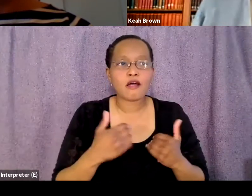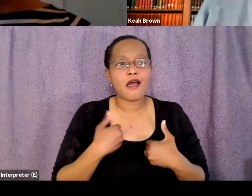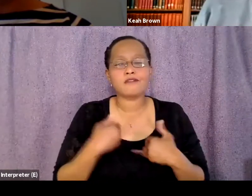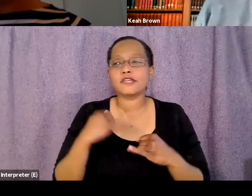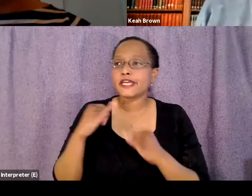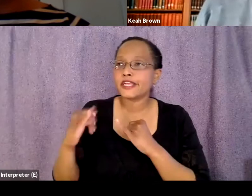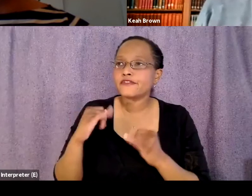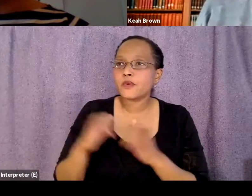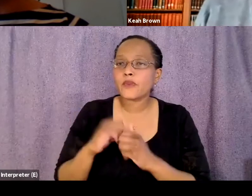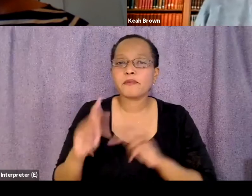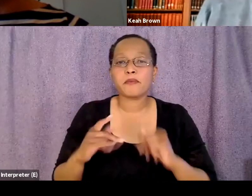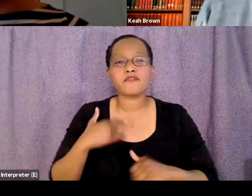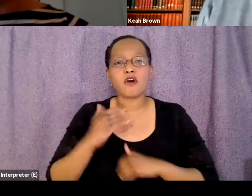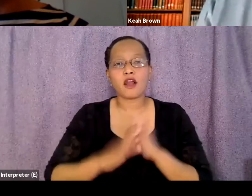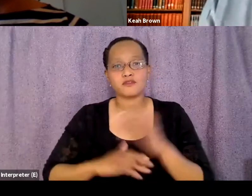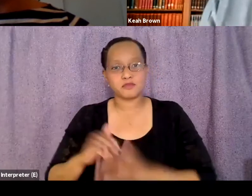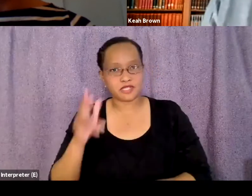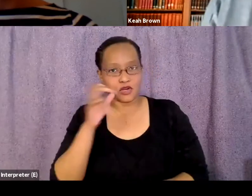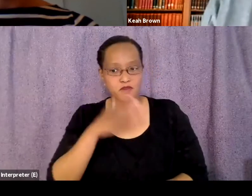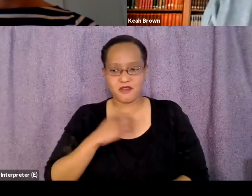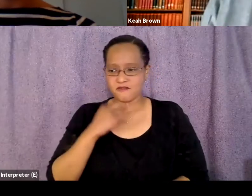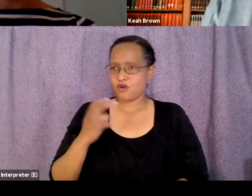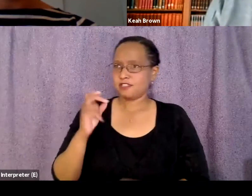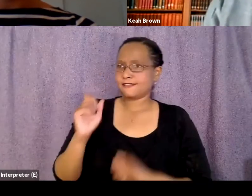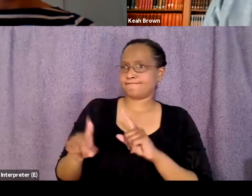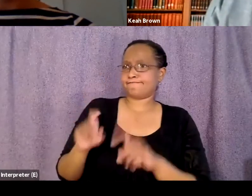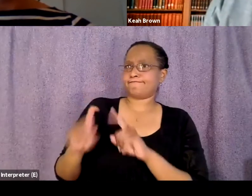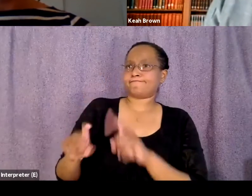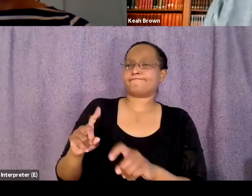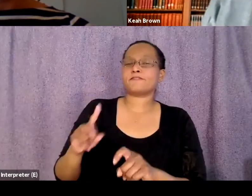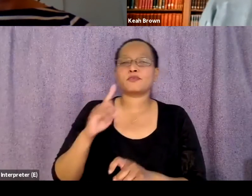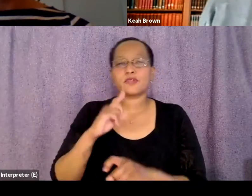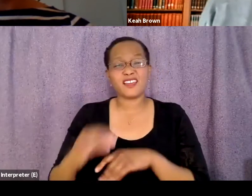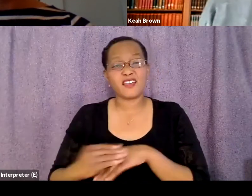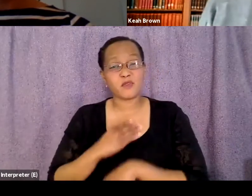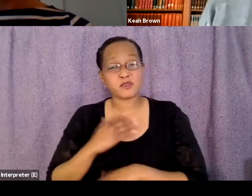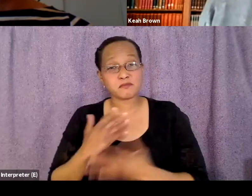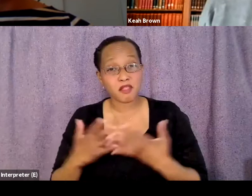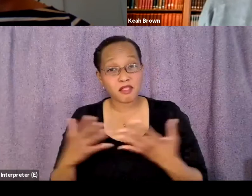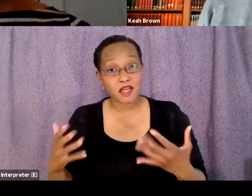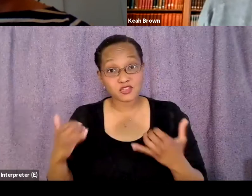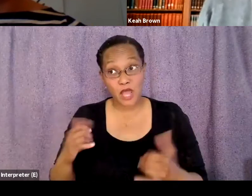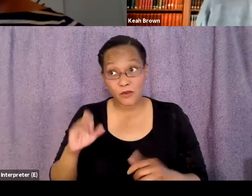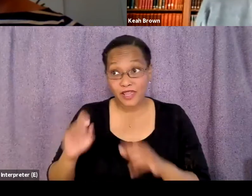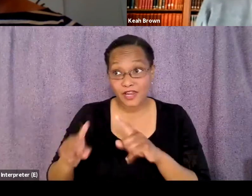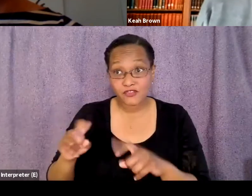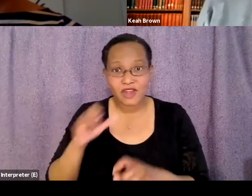with the sound of my voice changed the game, so that even when i'm doing interviews now I don't second guess hearing myself back.